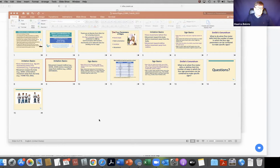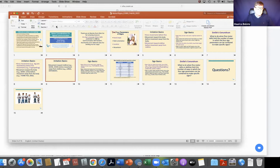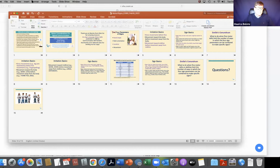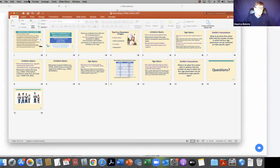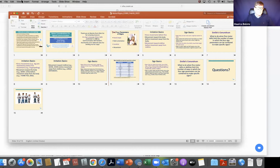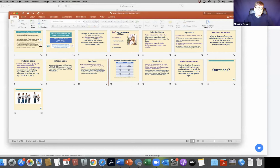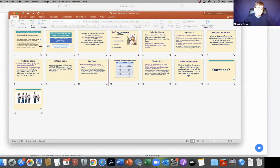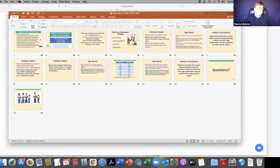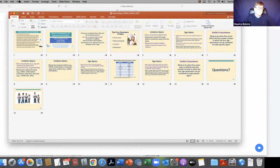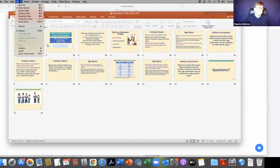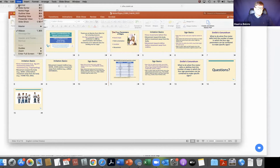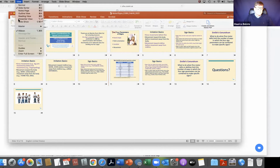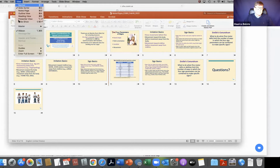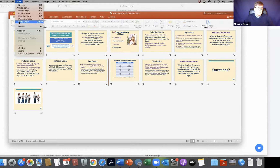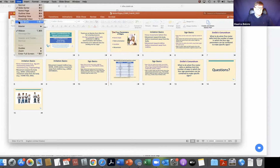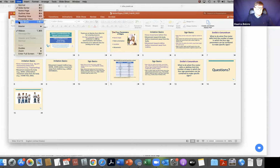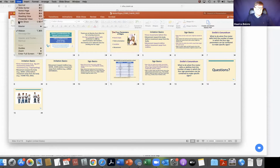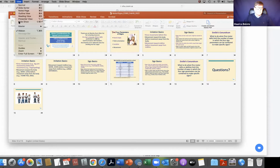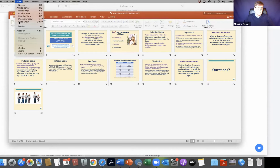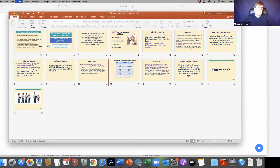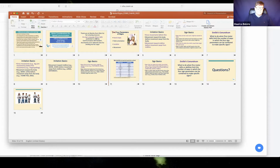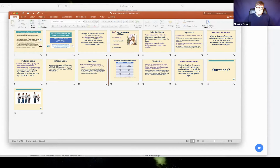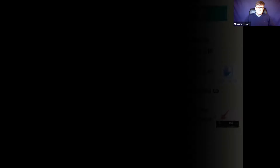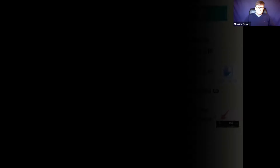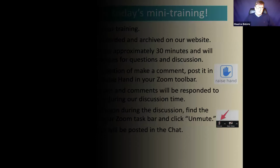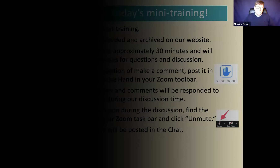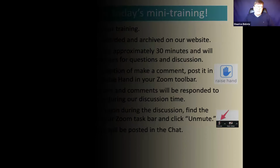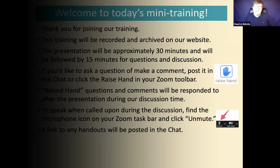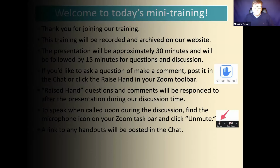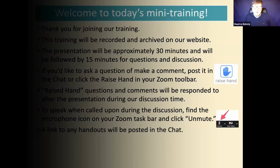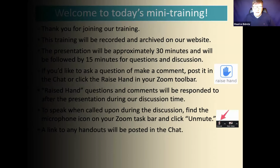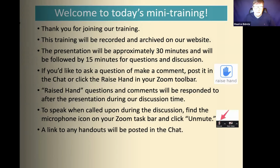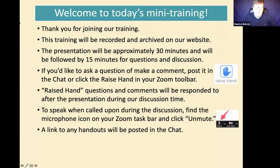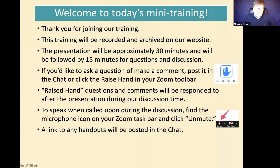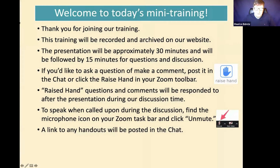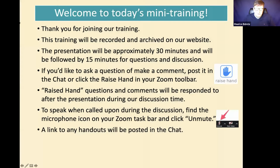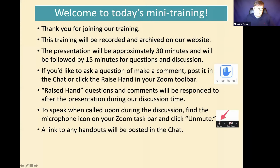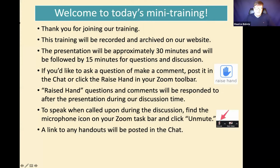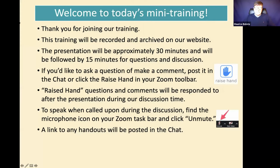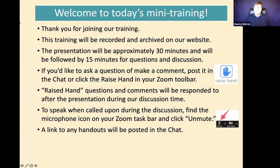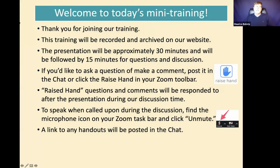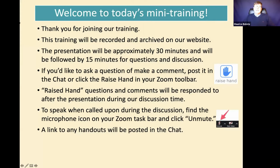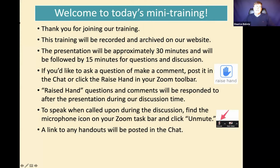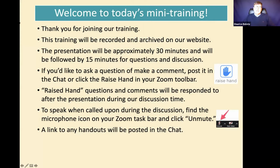while I work through the swirling